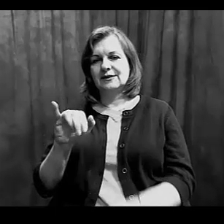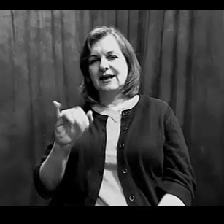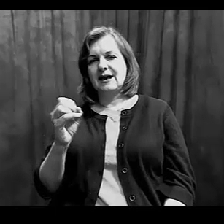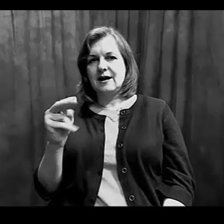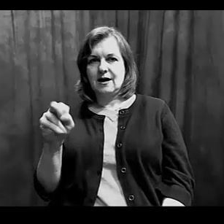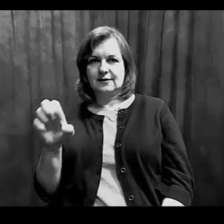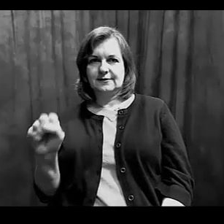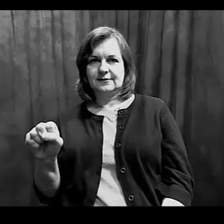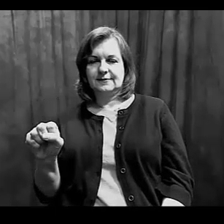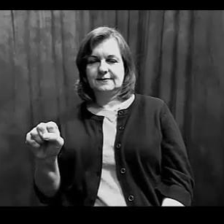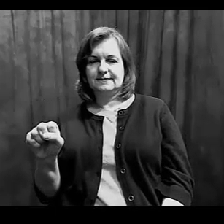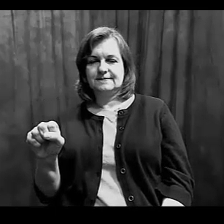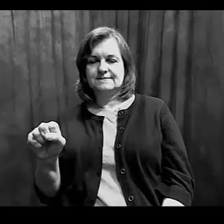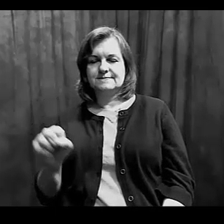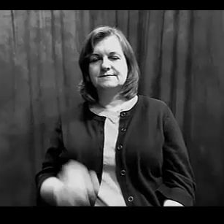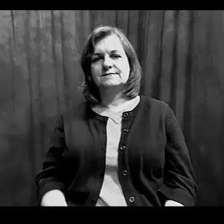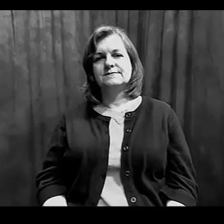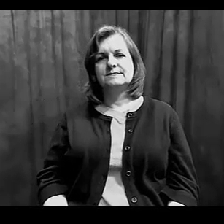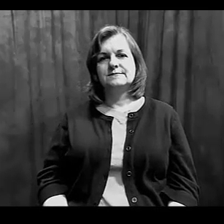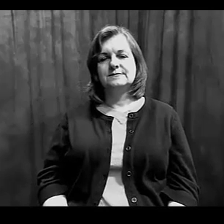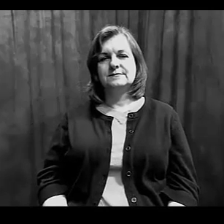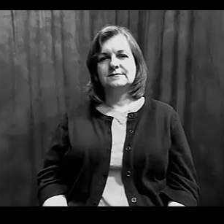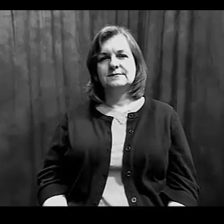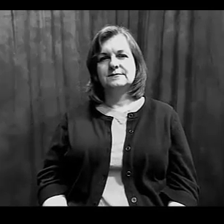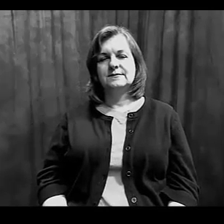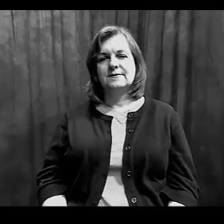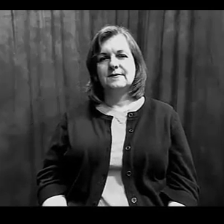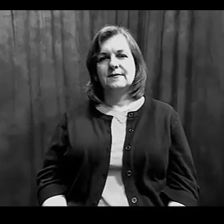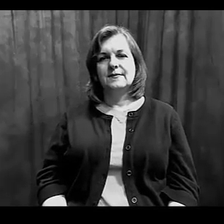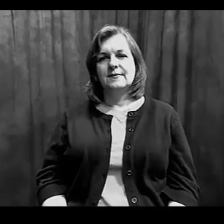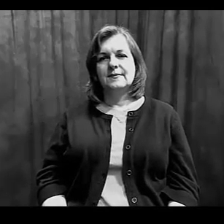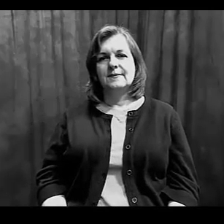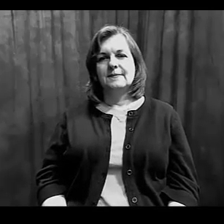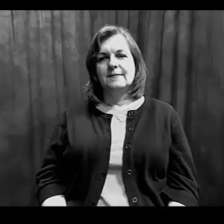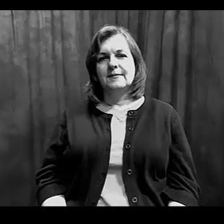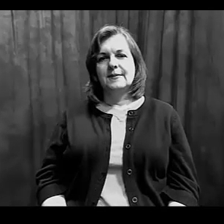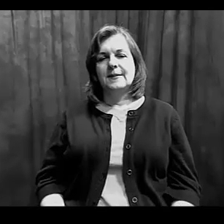thing that we have to briefly mention as we talk about